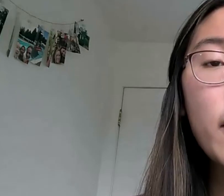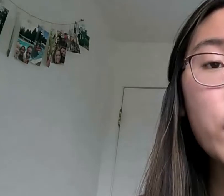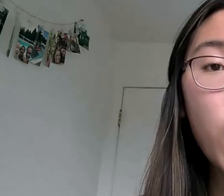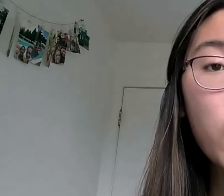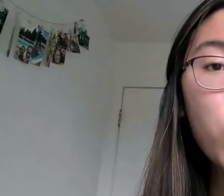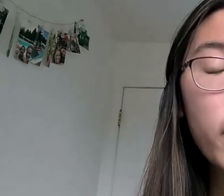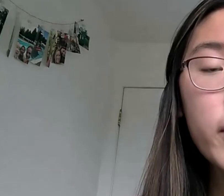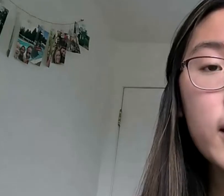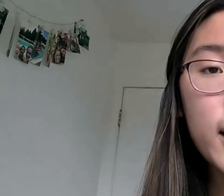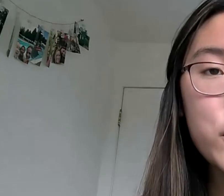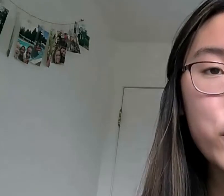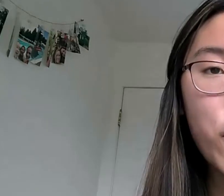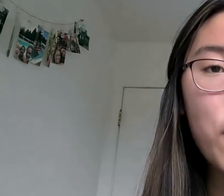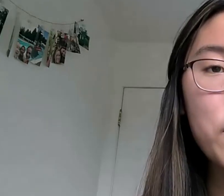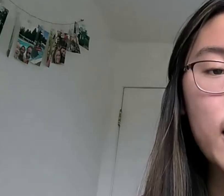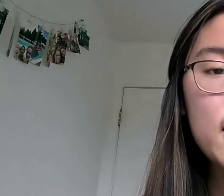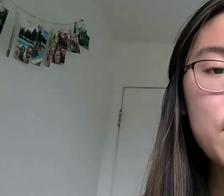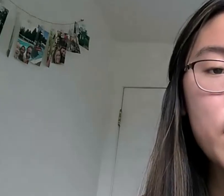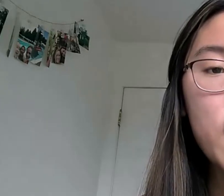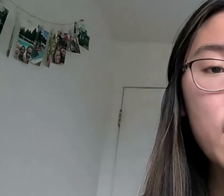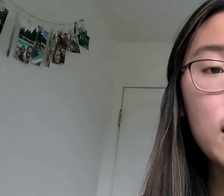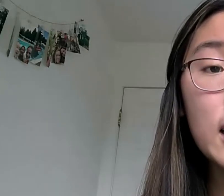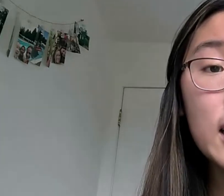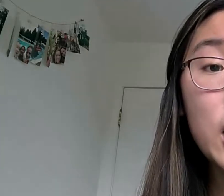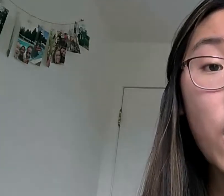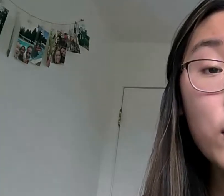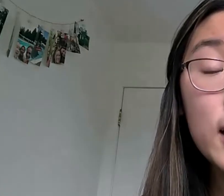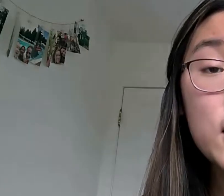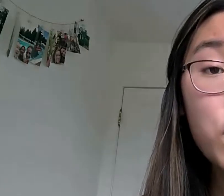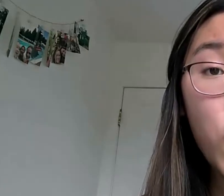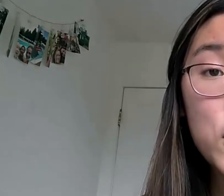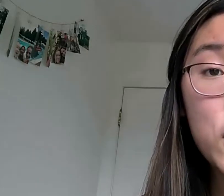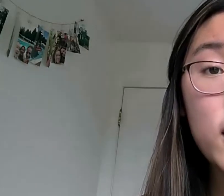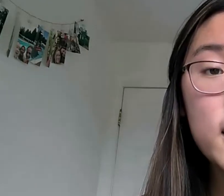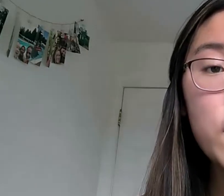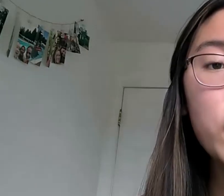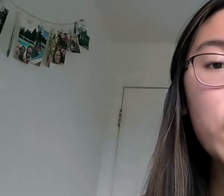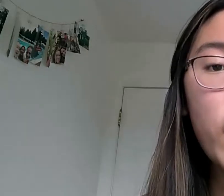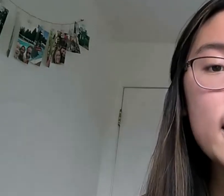and the non-profit industrial complex lydia co-leads the project on disability rights